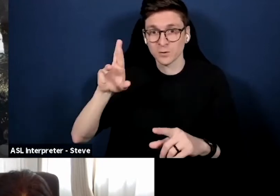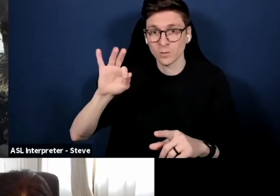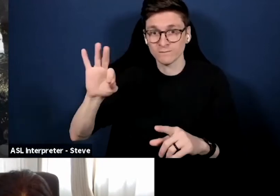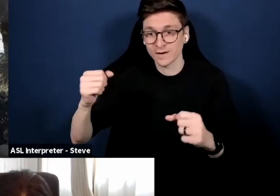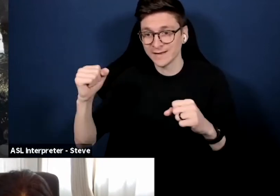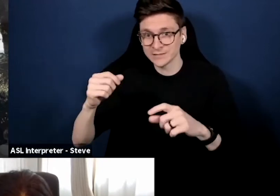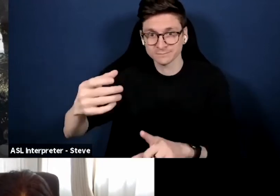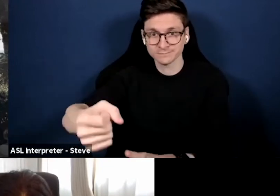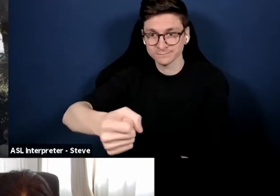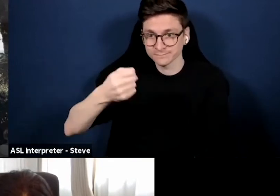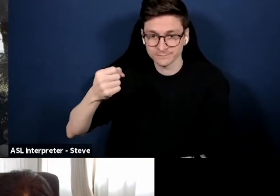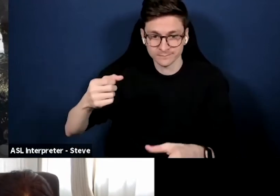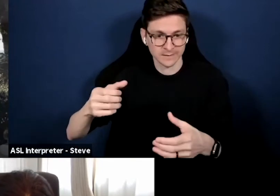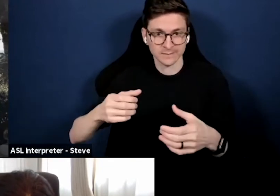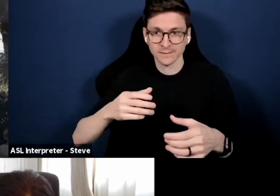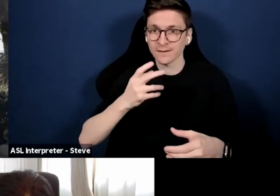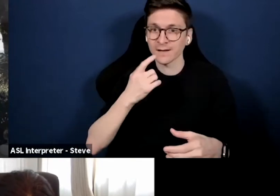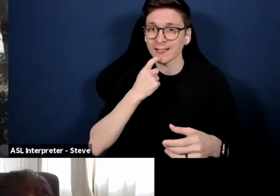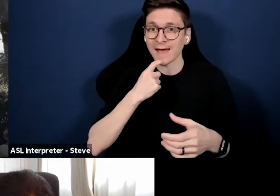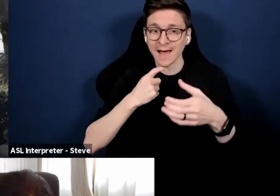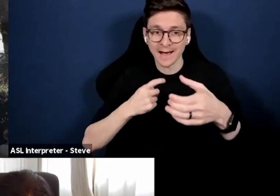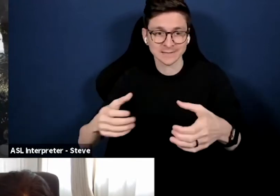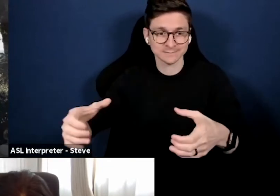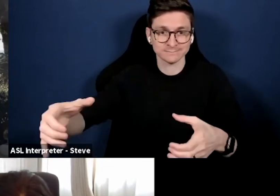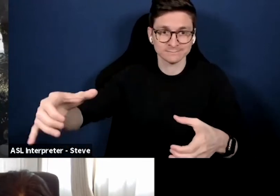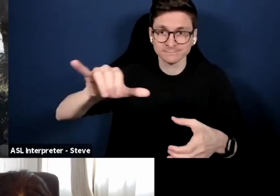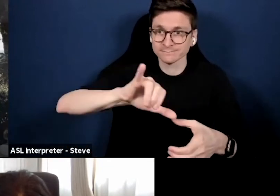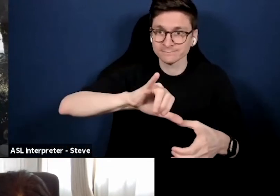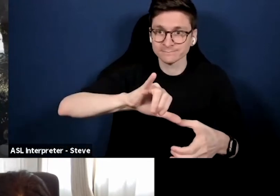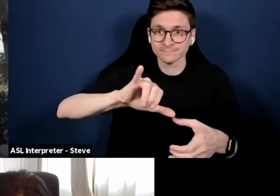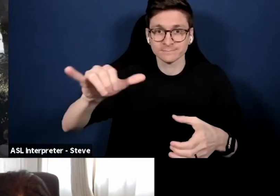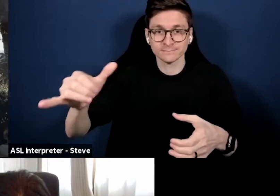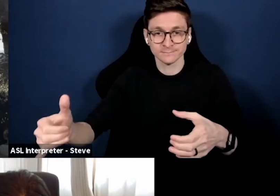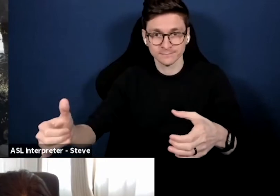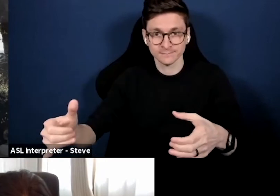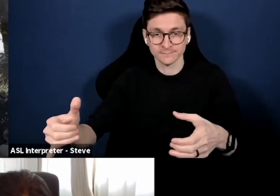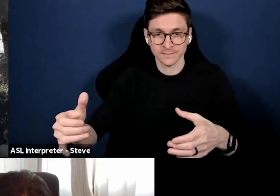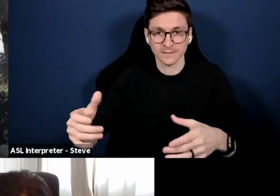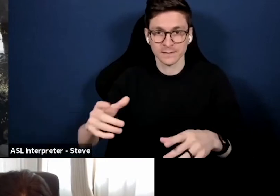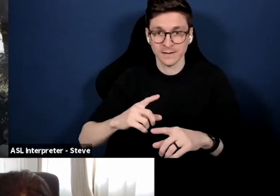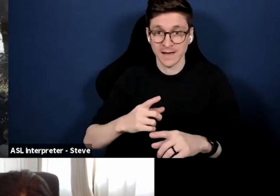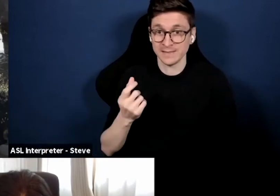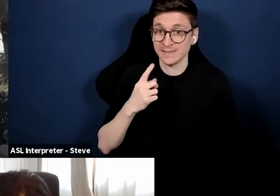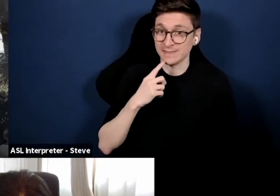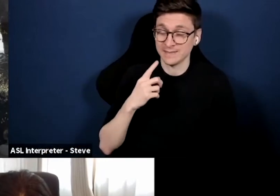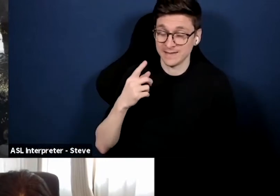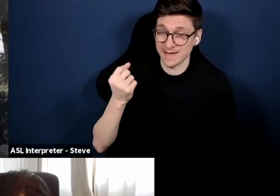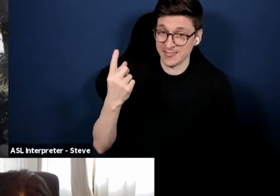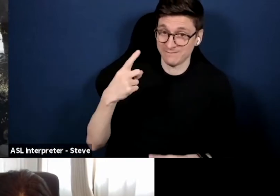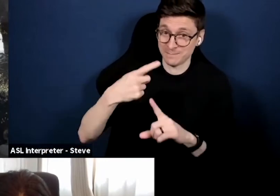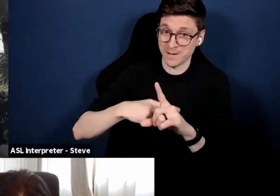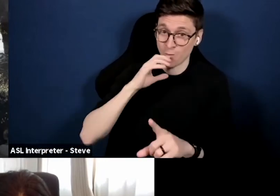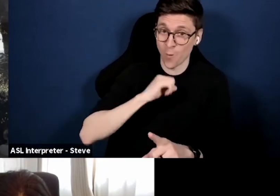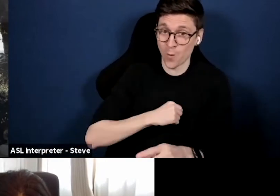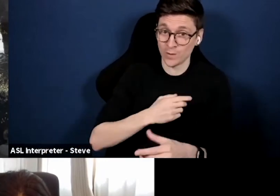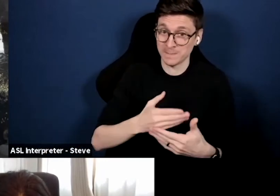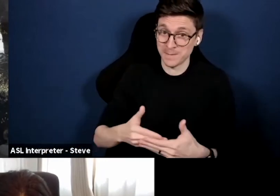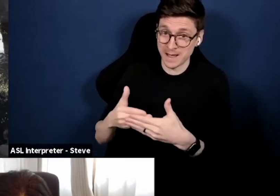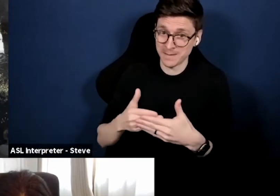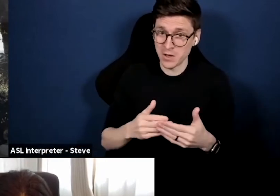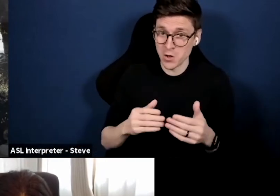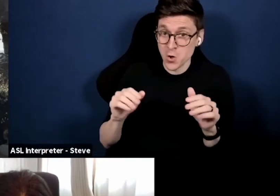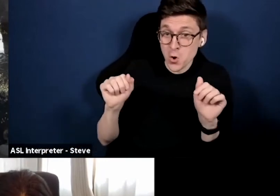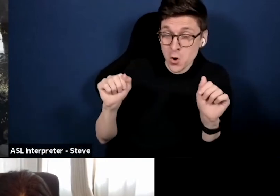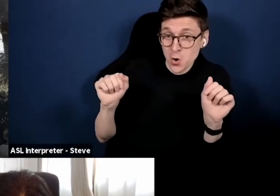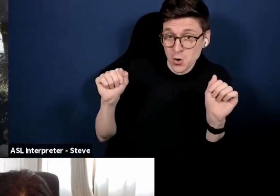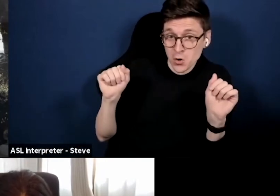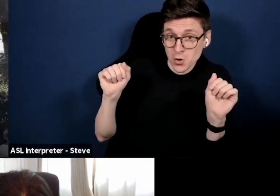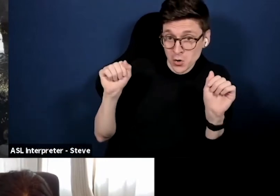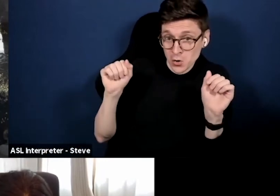in the glass the 11 month old precocious baby could have made a potential infinite number of